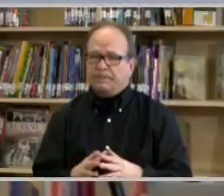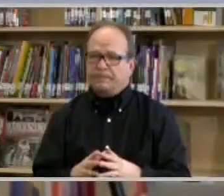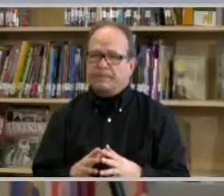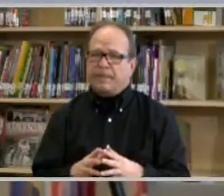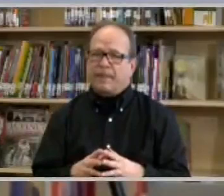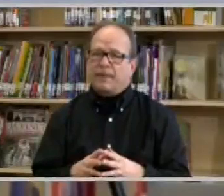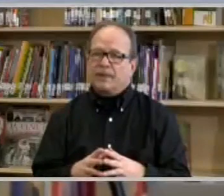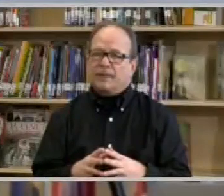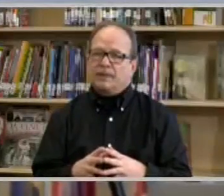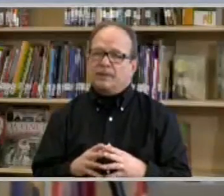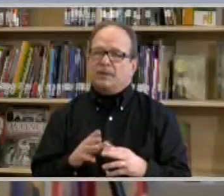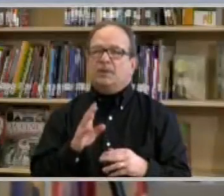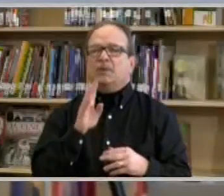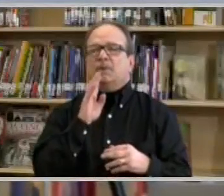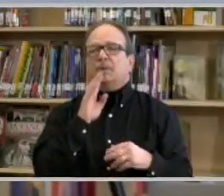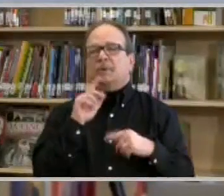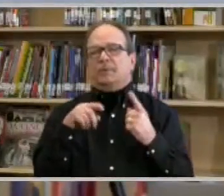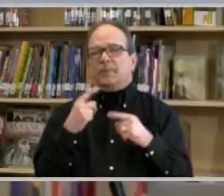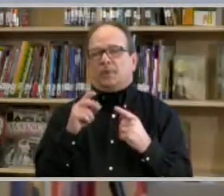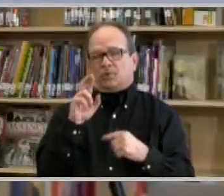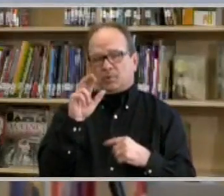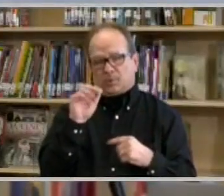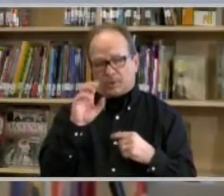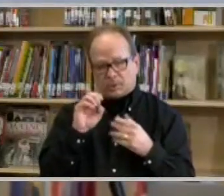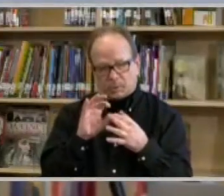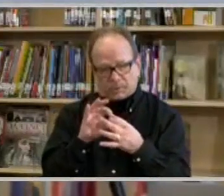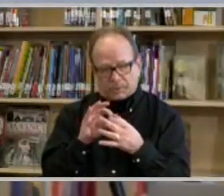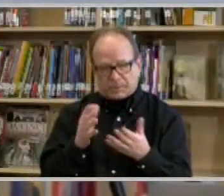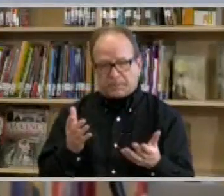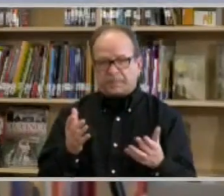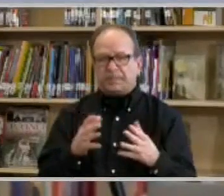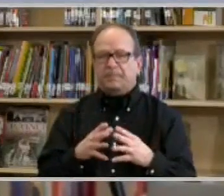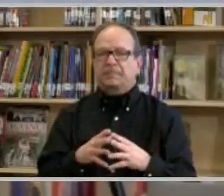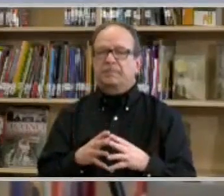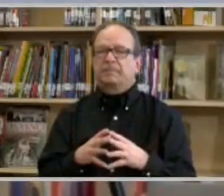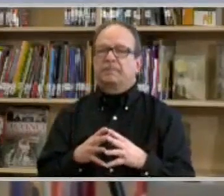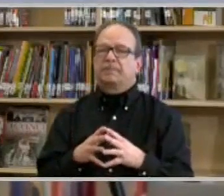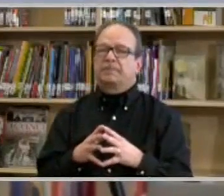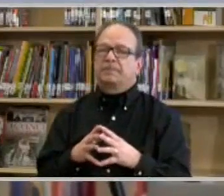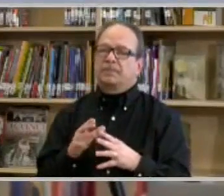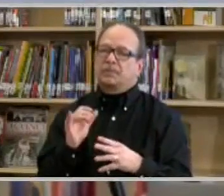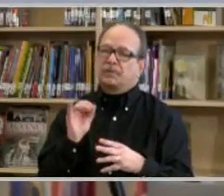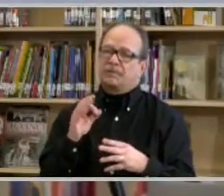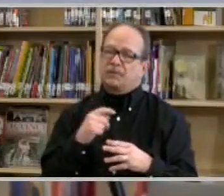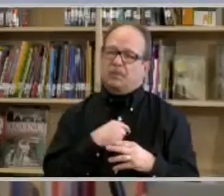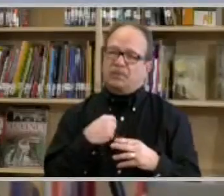WE LEAD FACILITATIONS ON RACE RELATION, WE LEAD FACILITATIONS